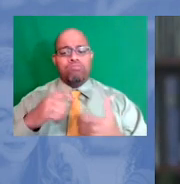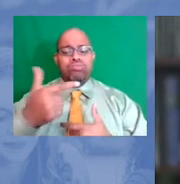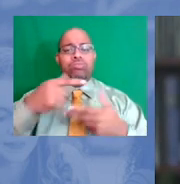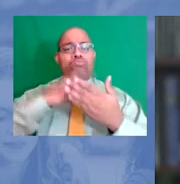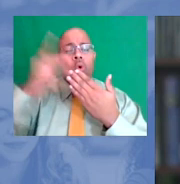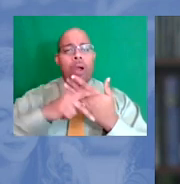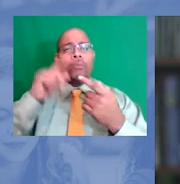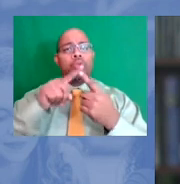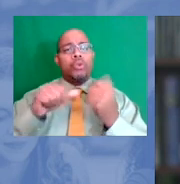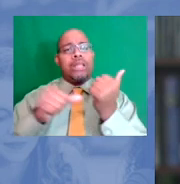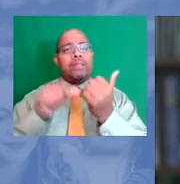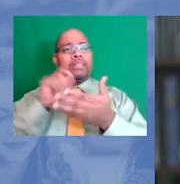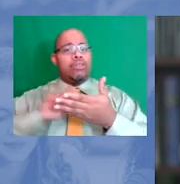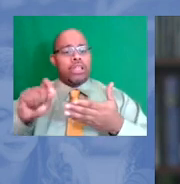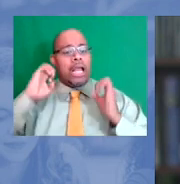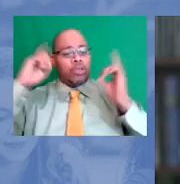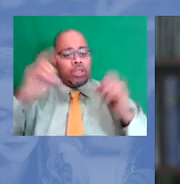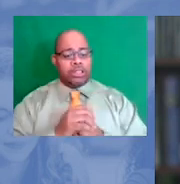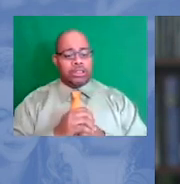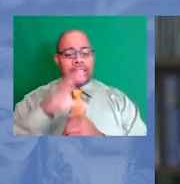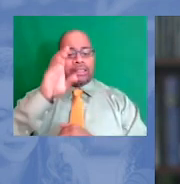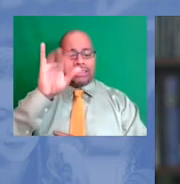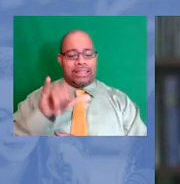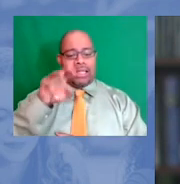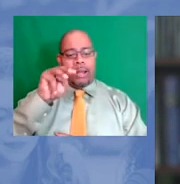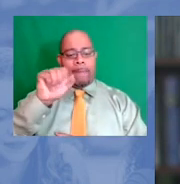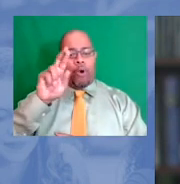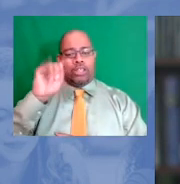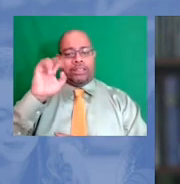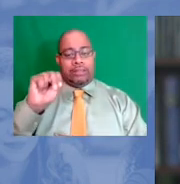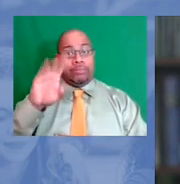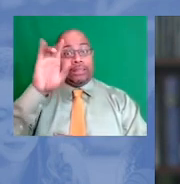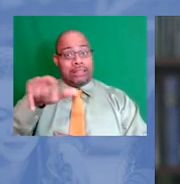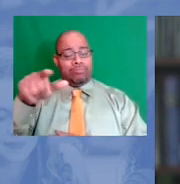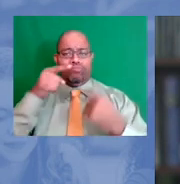OF EDUCATION CINDY MARTEN. CINDY HAS FOUGHT FOR EQUITY THROUGH THE HER